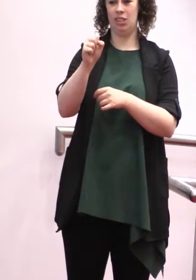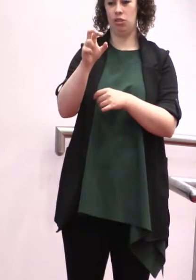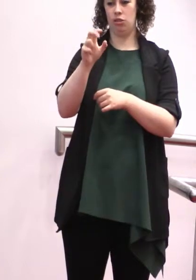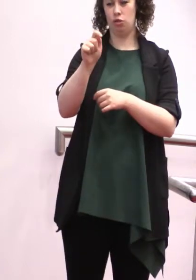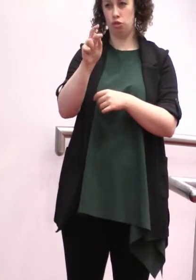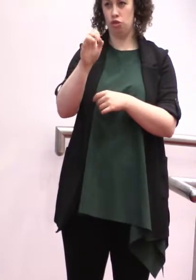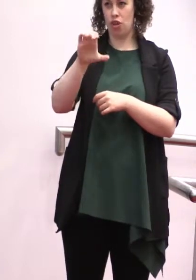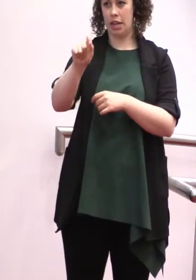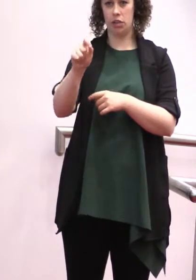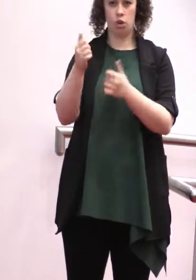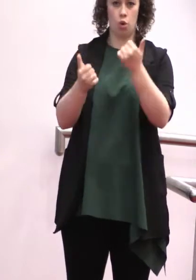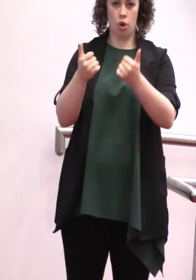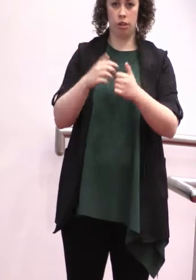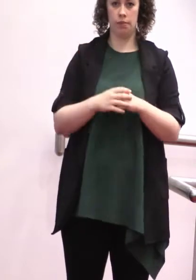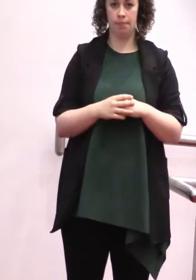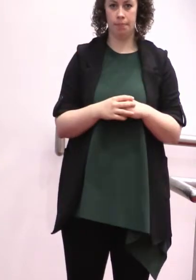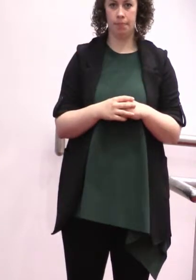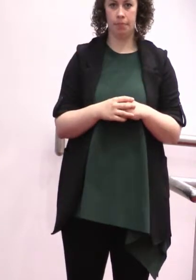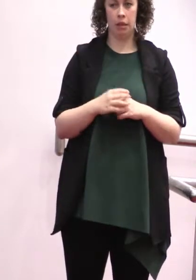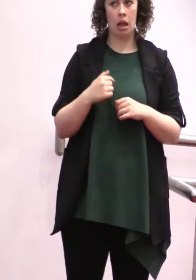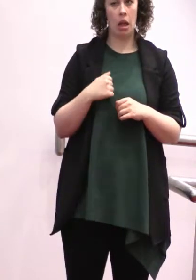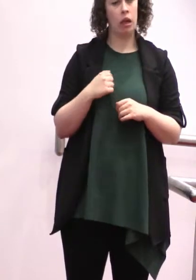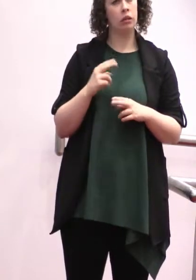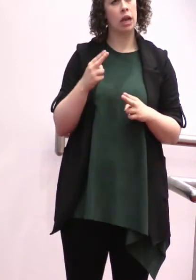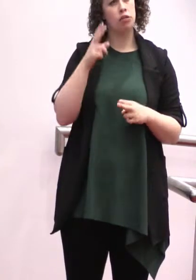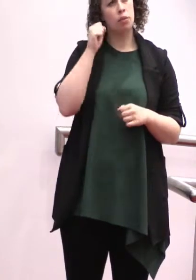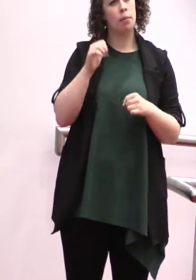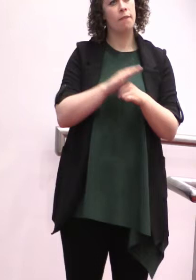I can tell you that I don't remember much about